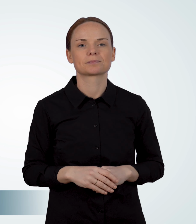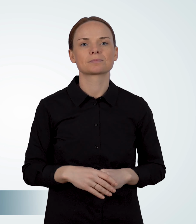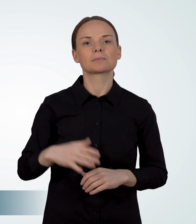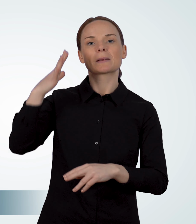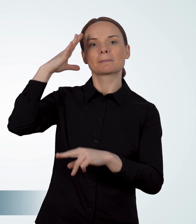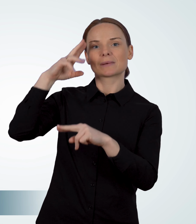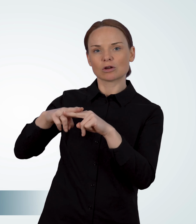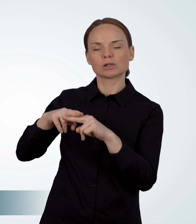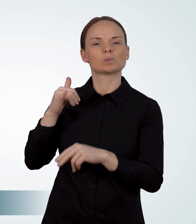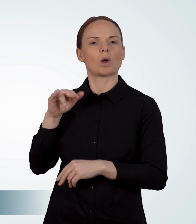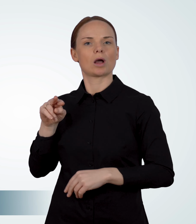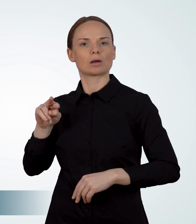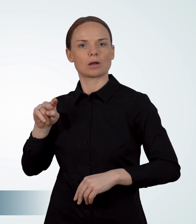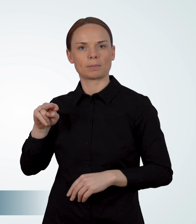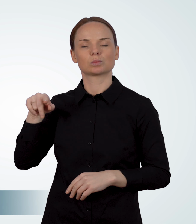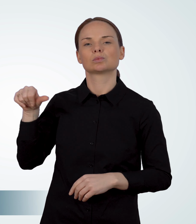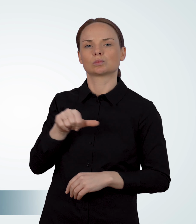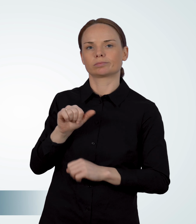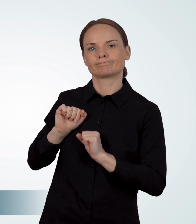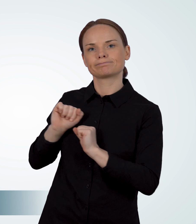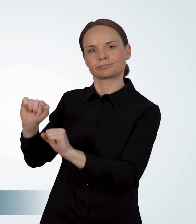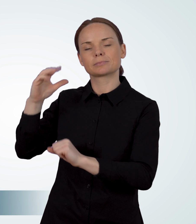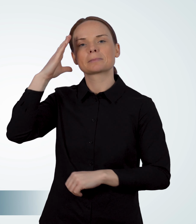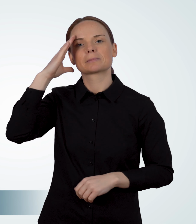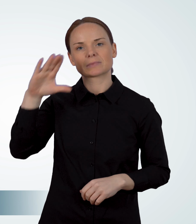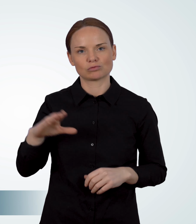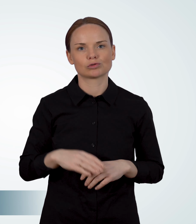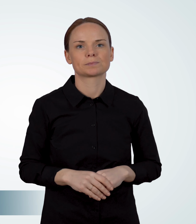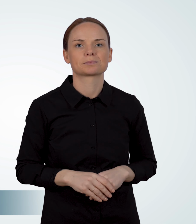• parents or couples should have a separate bedroom.